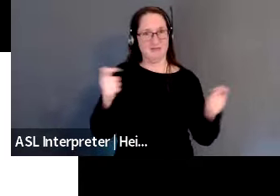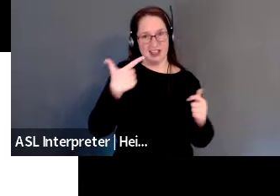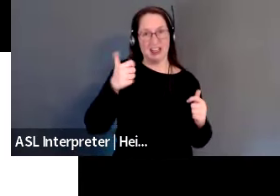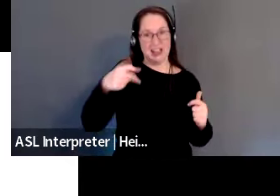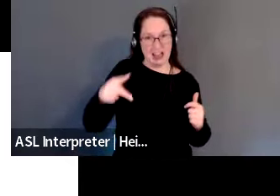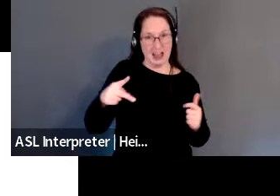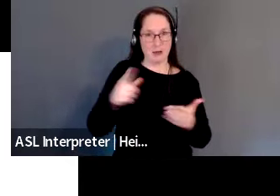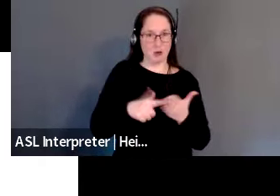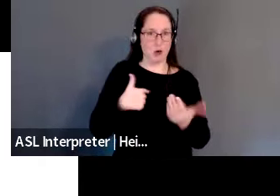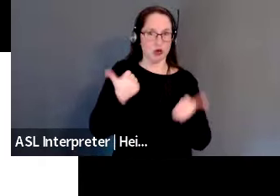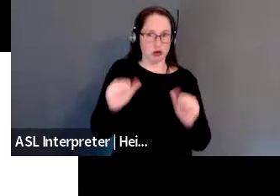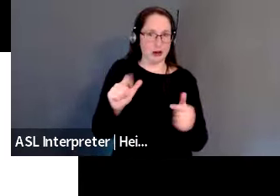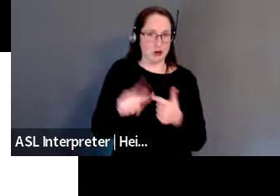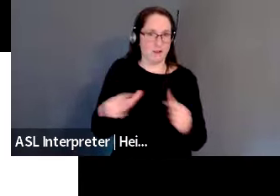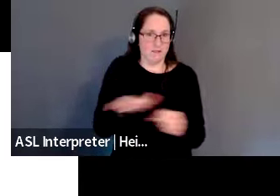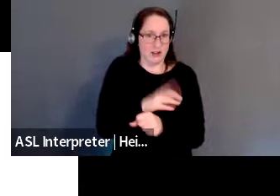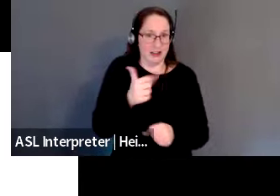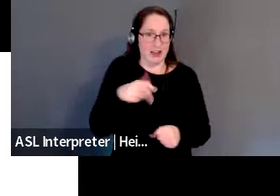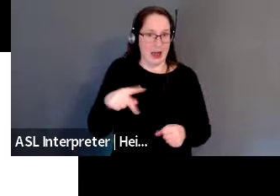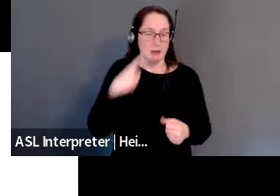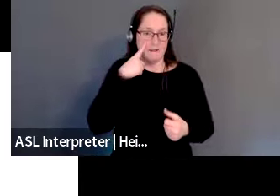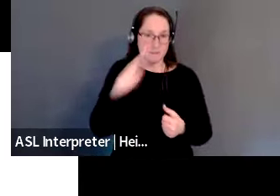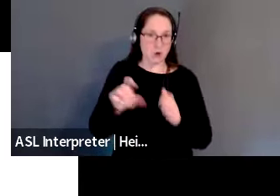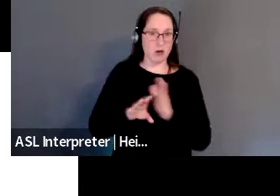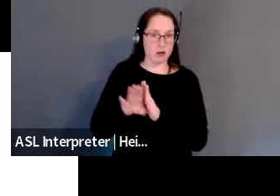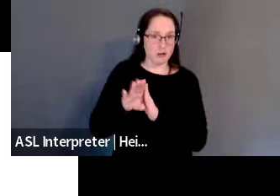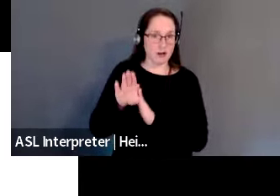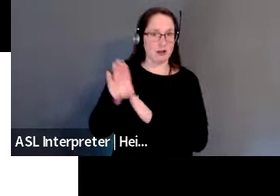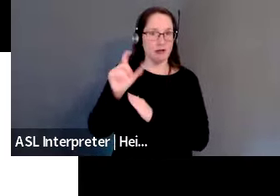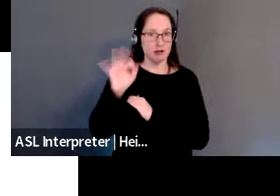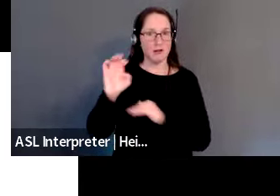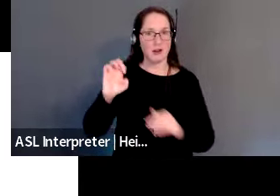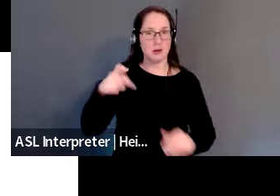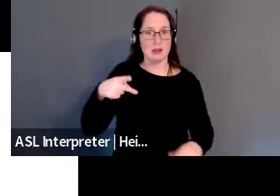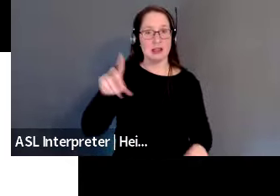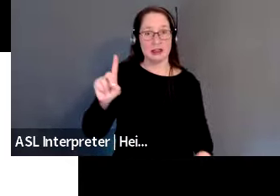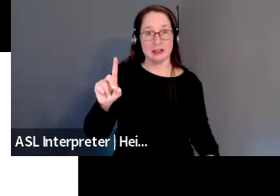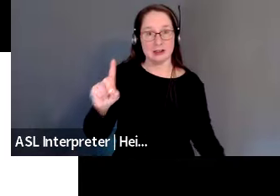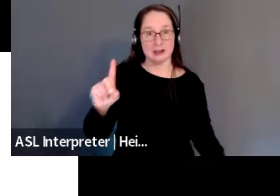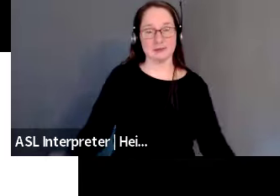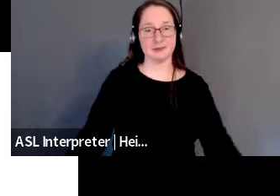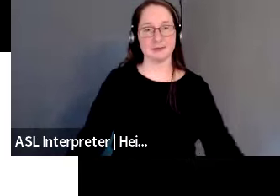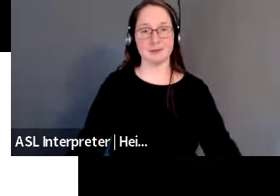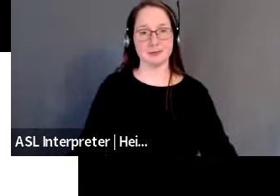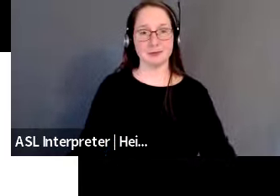to fill for the development of EPDs.